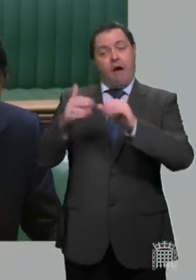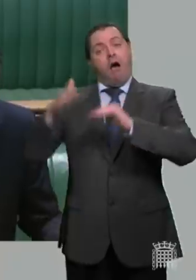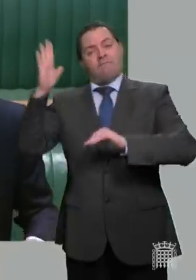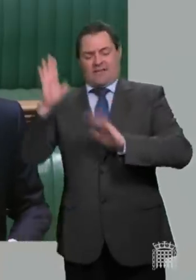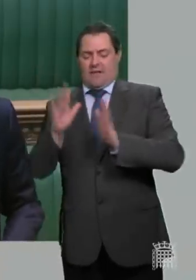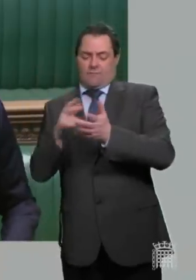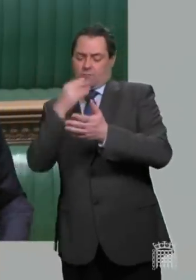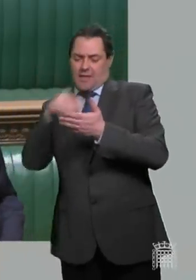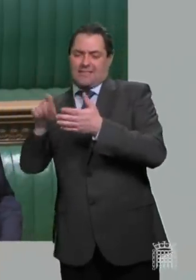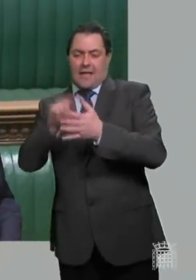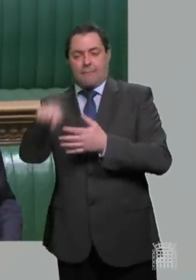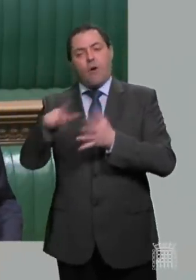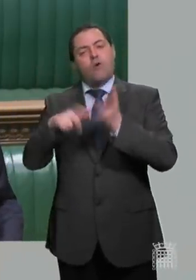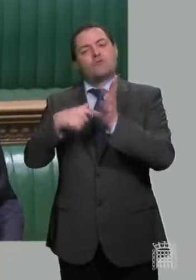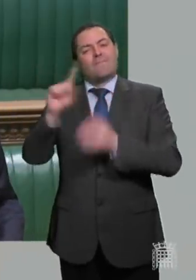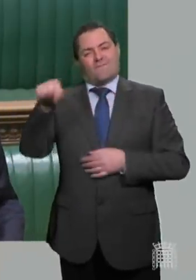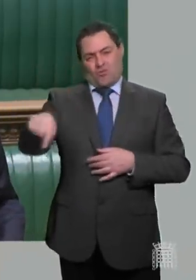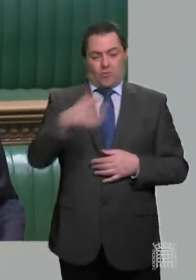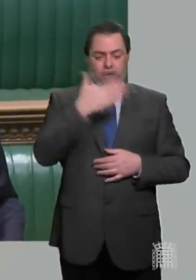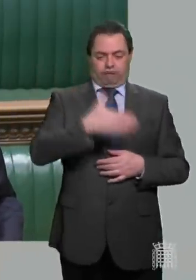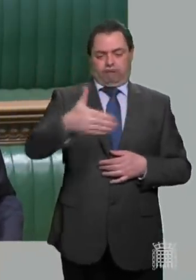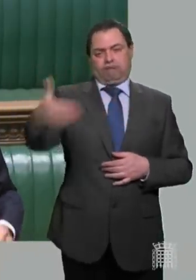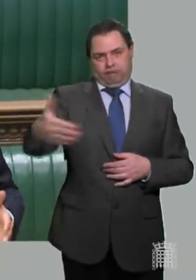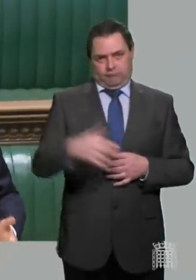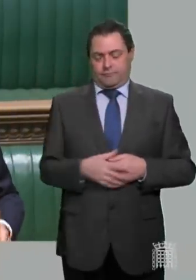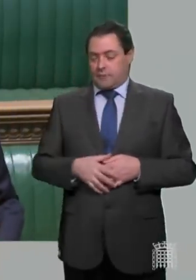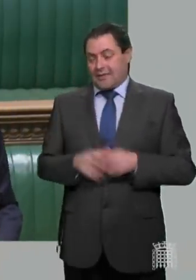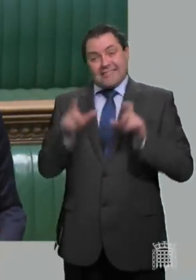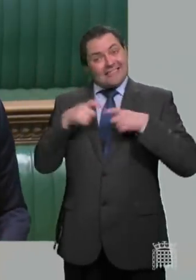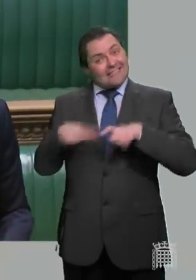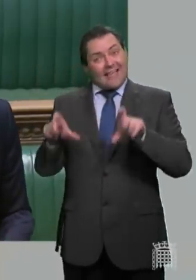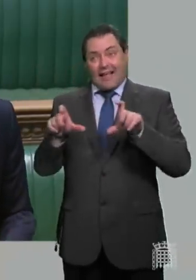Even with the stamp duty cut, there is still a significant barrier